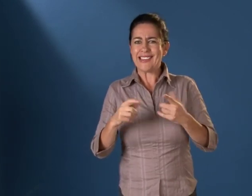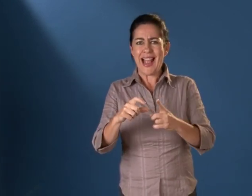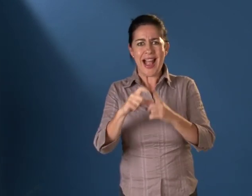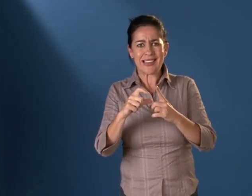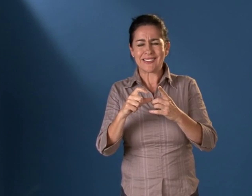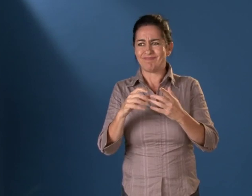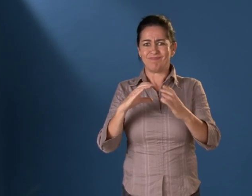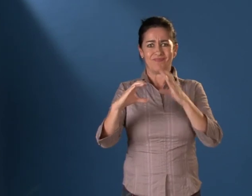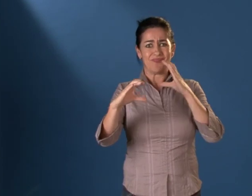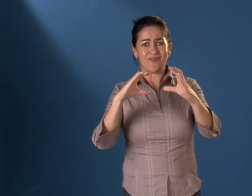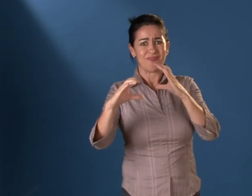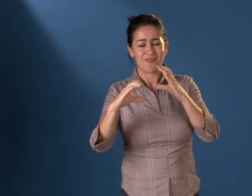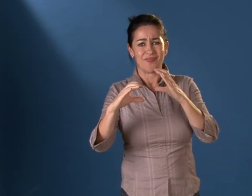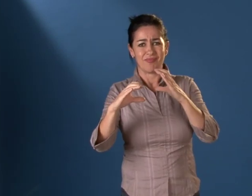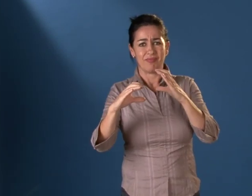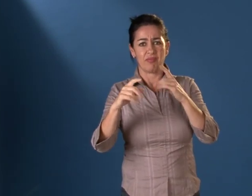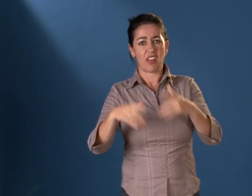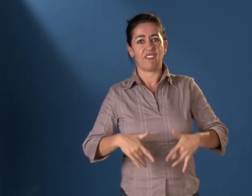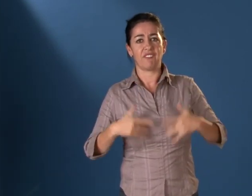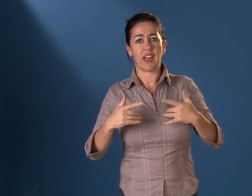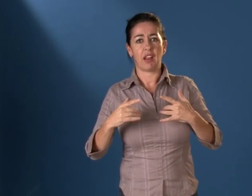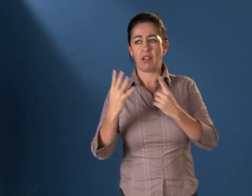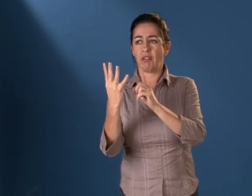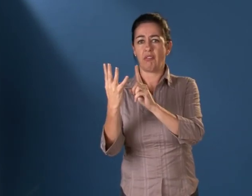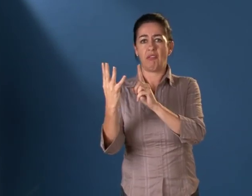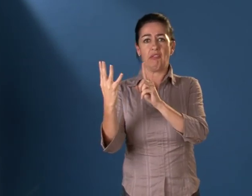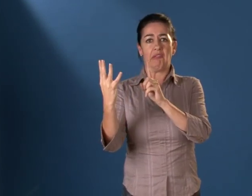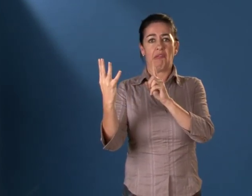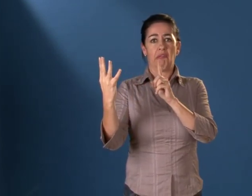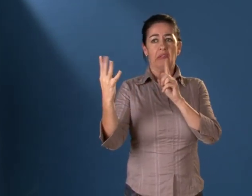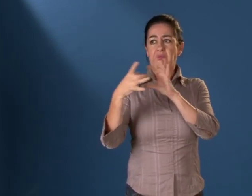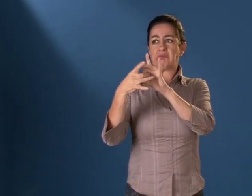don't know how to communicate with them. This could lead to people feeling confused and